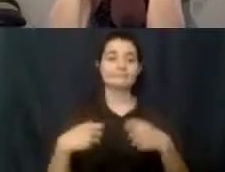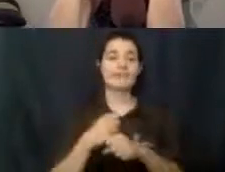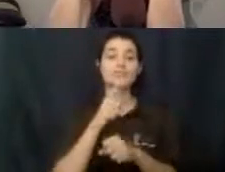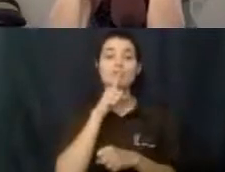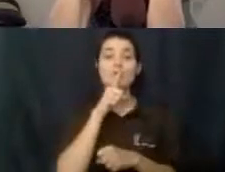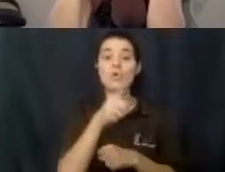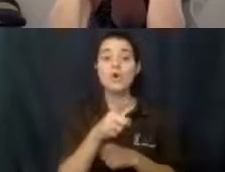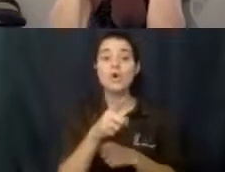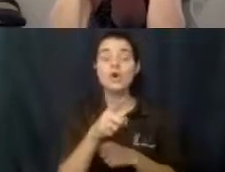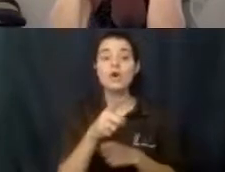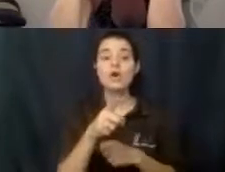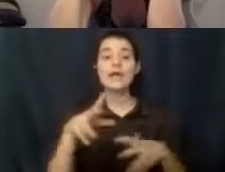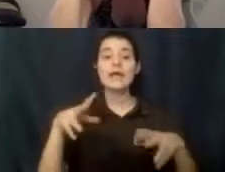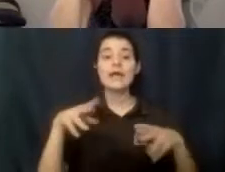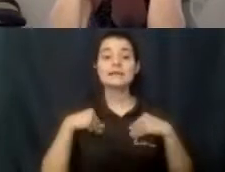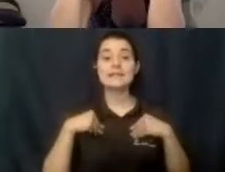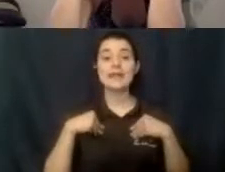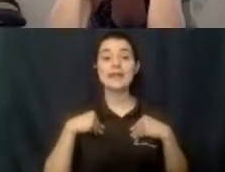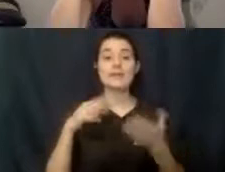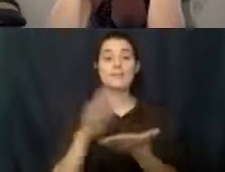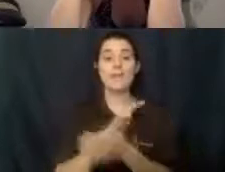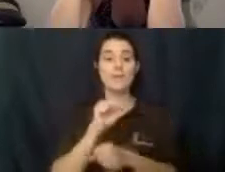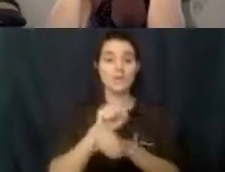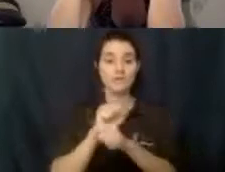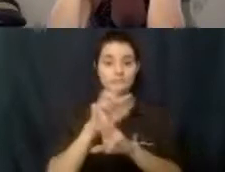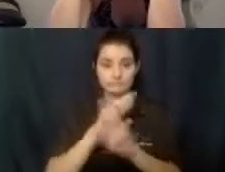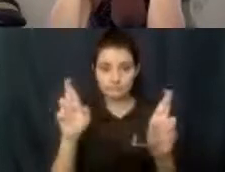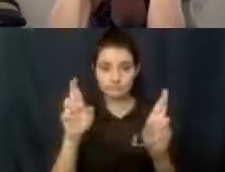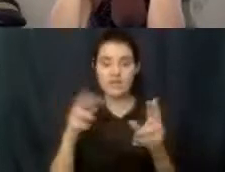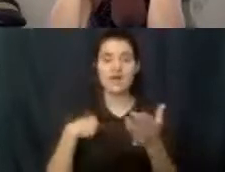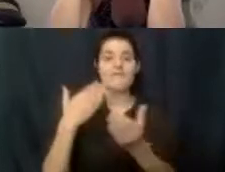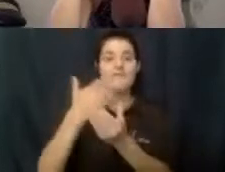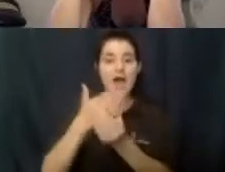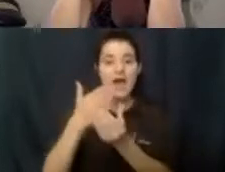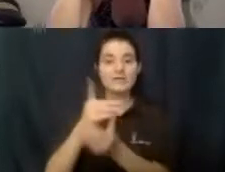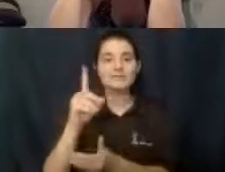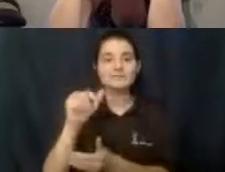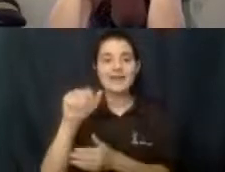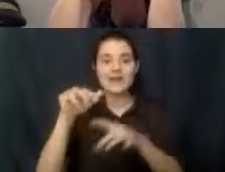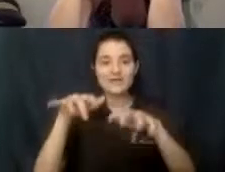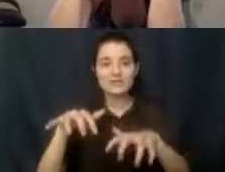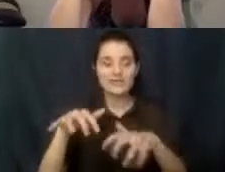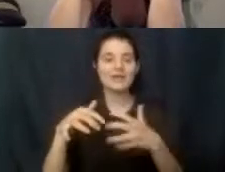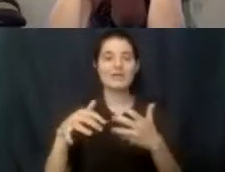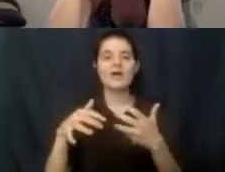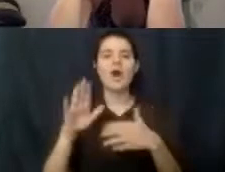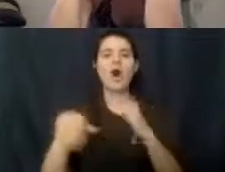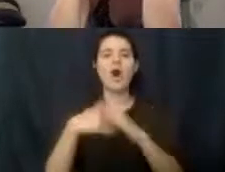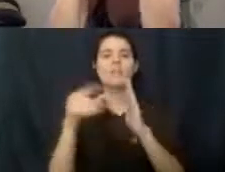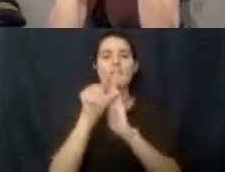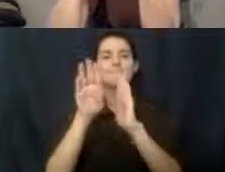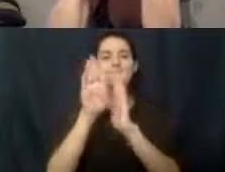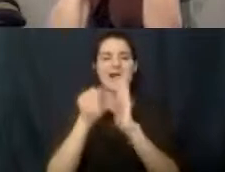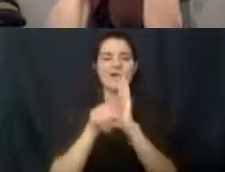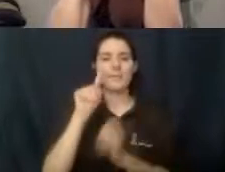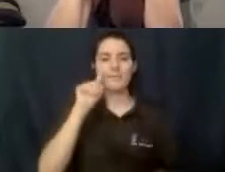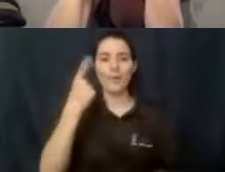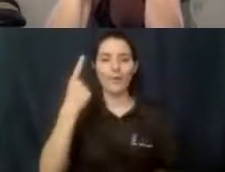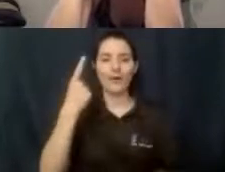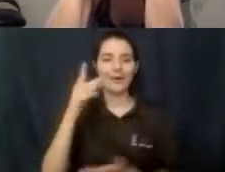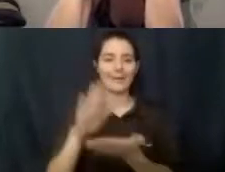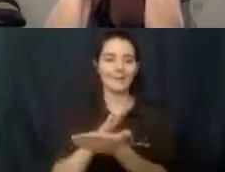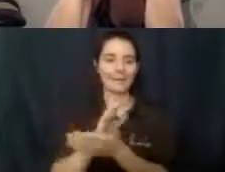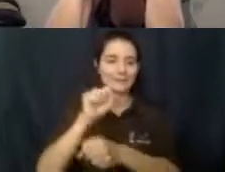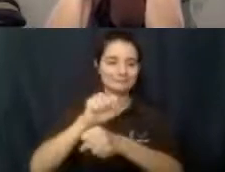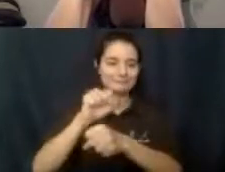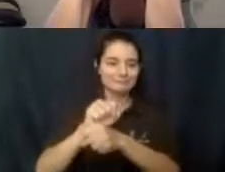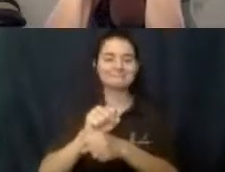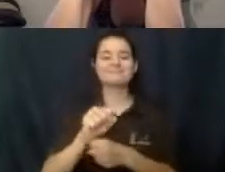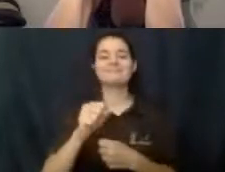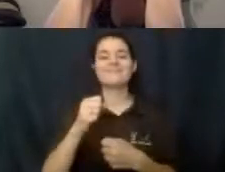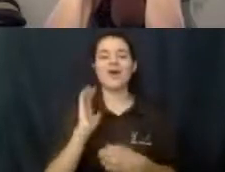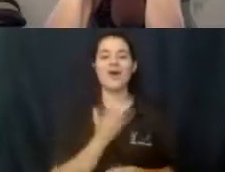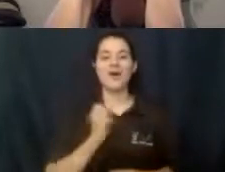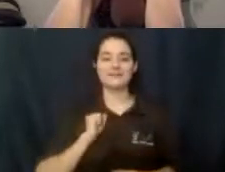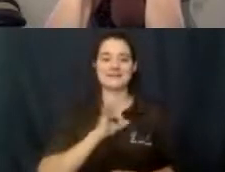What I do is making sure that the intake paperwork are ready, file documents in clients' file. All the boring stuff